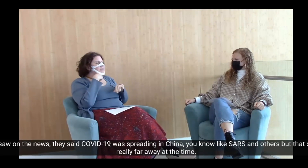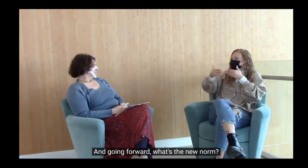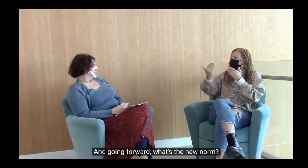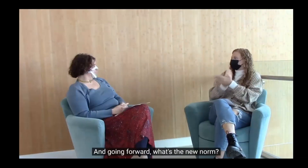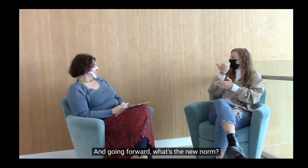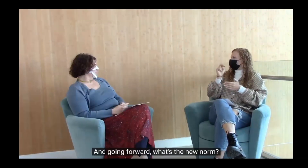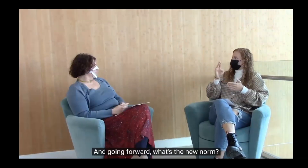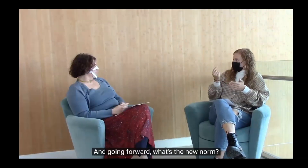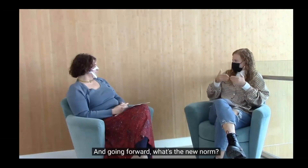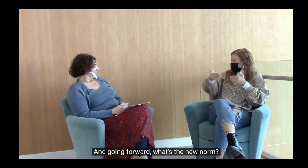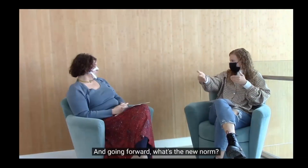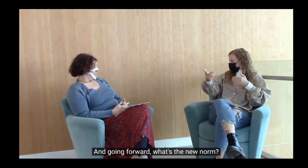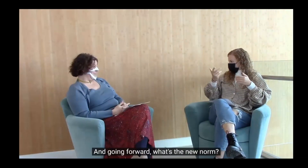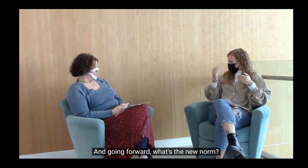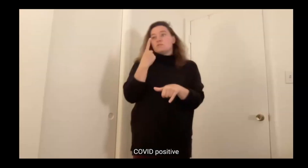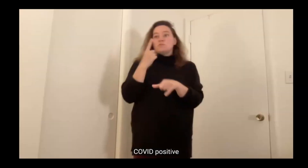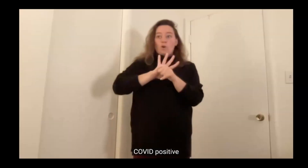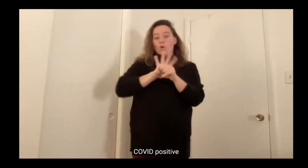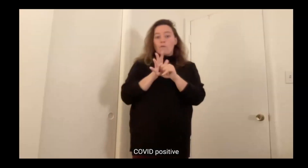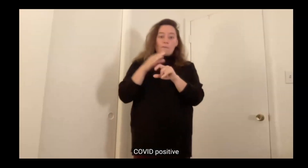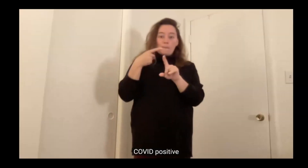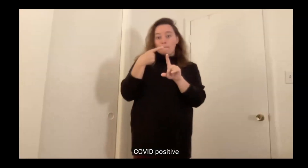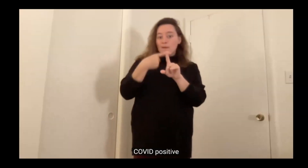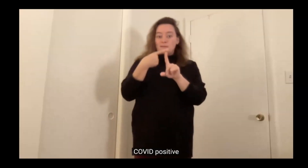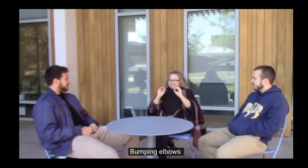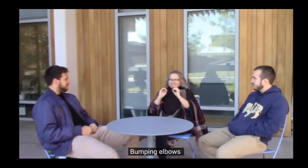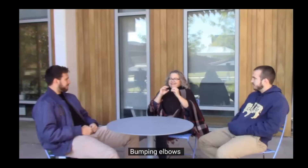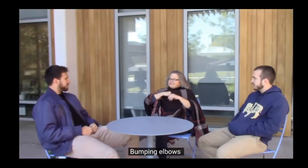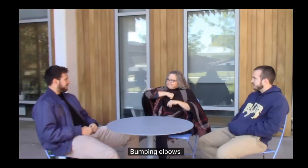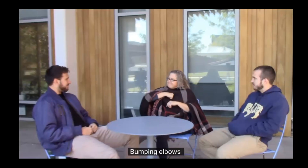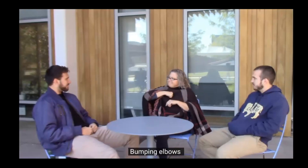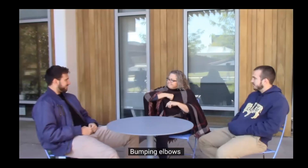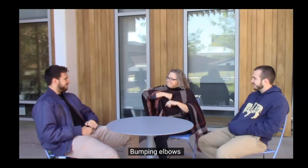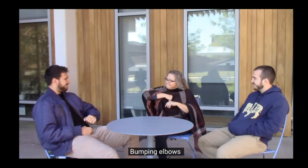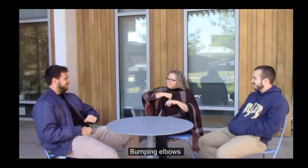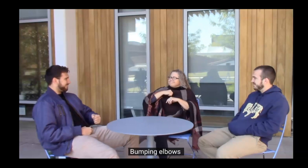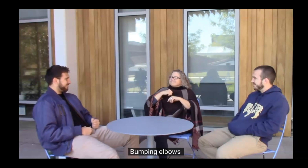And going forward, what's the new norm? COVID positive Bumping elbows